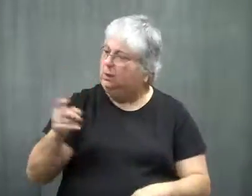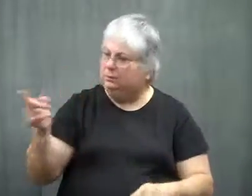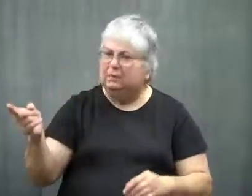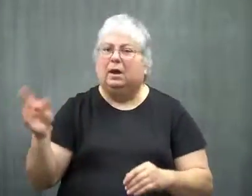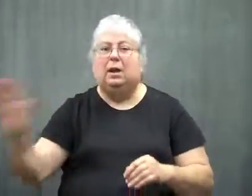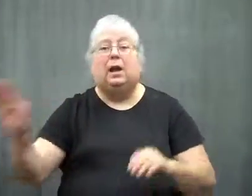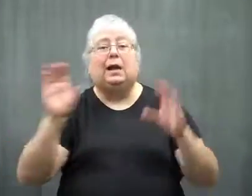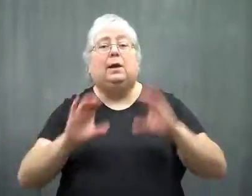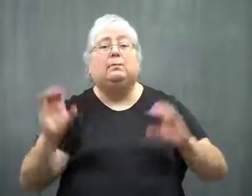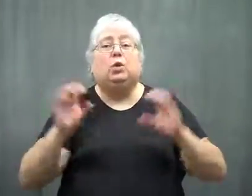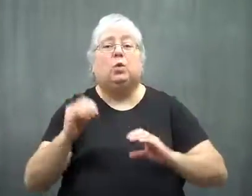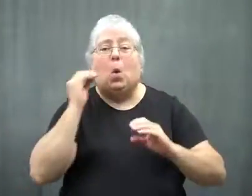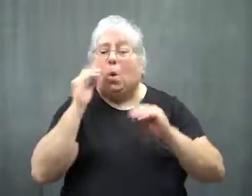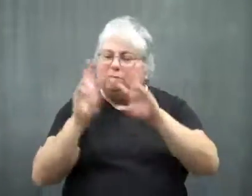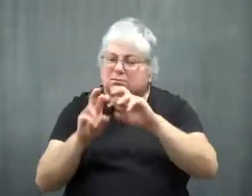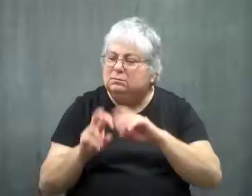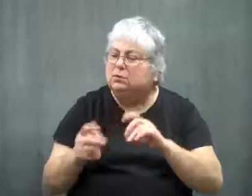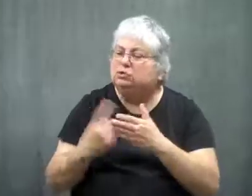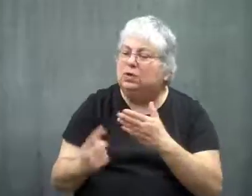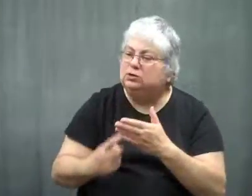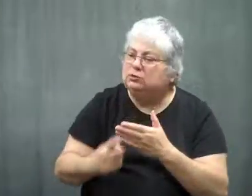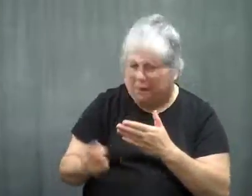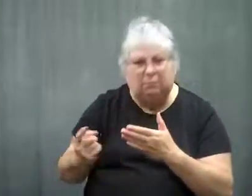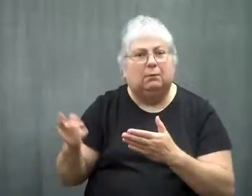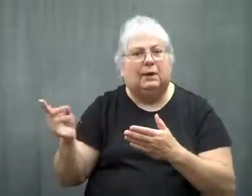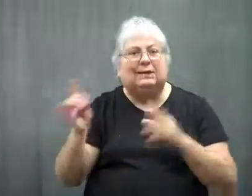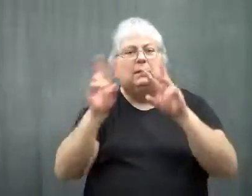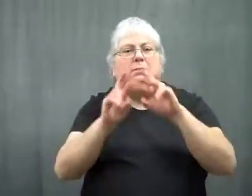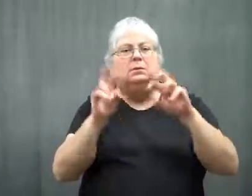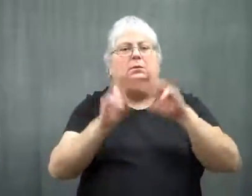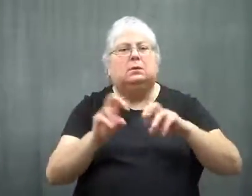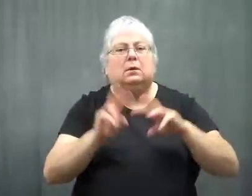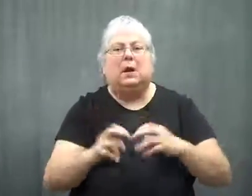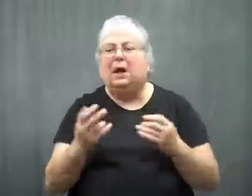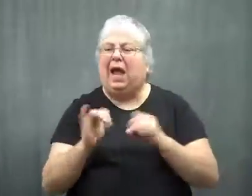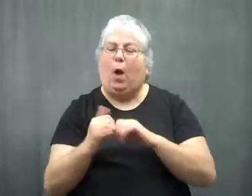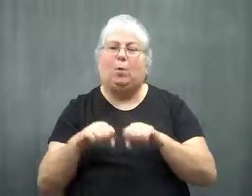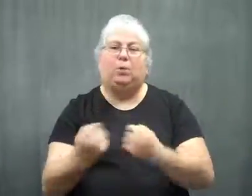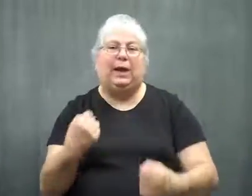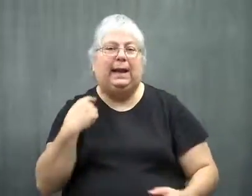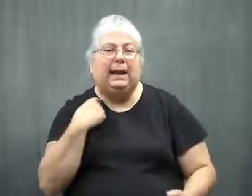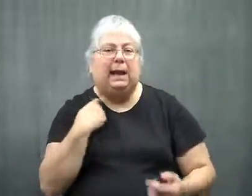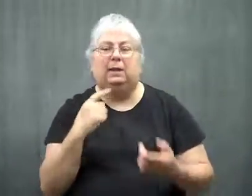An examination of a computer from the home turned up searches on neck breaking,